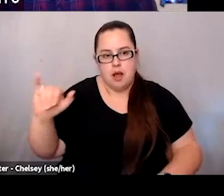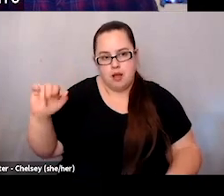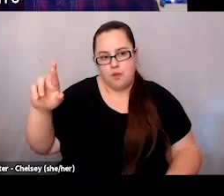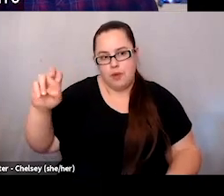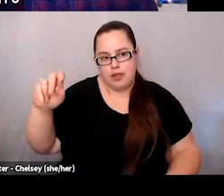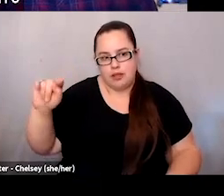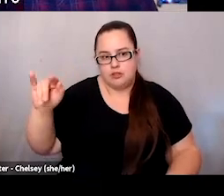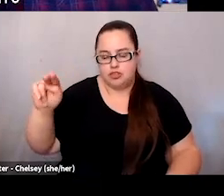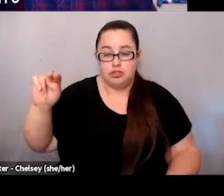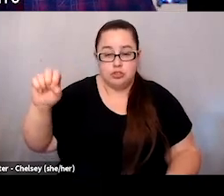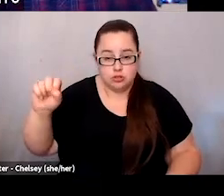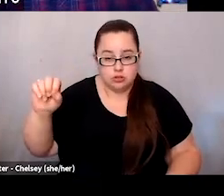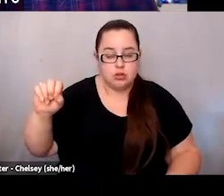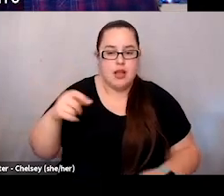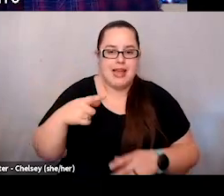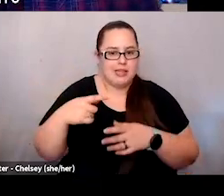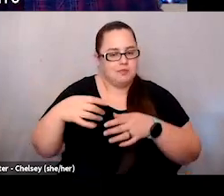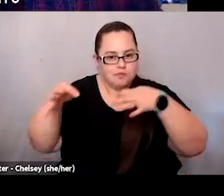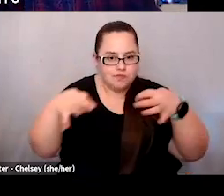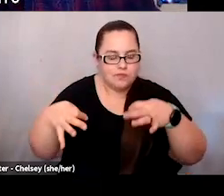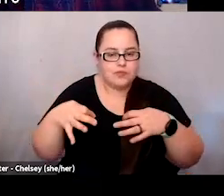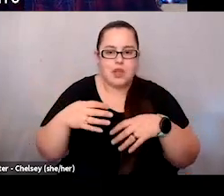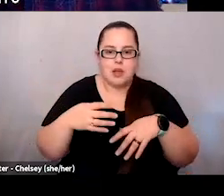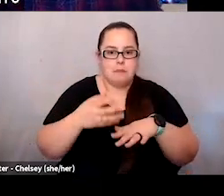Bernard Navarro: This is a podcast, it's called All My Relations podcast. And it